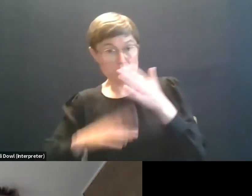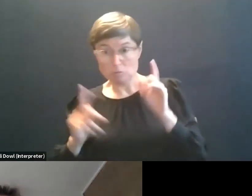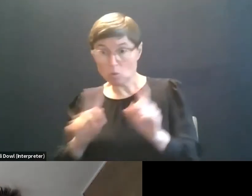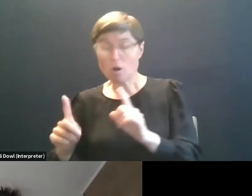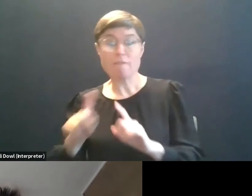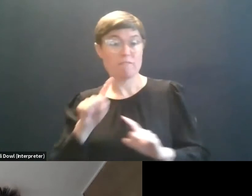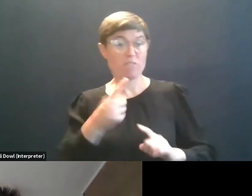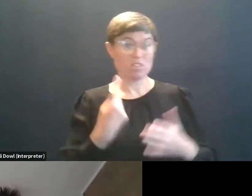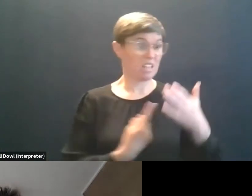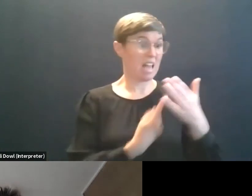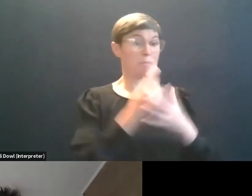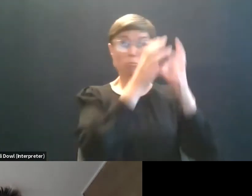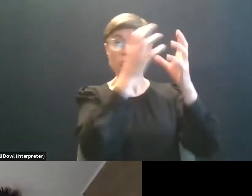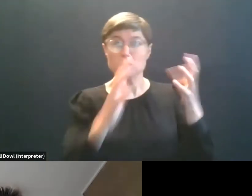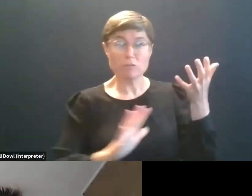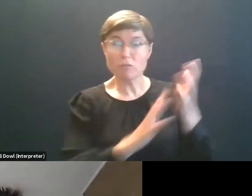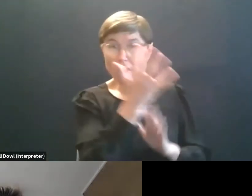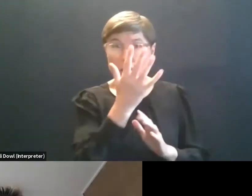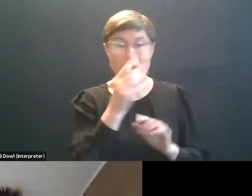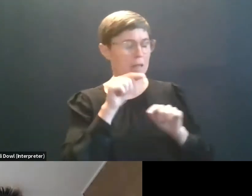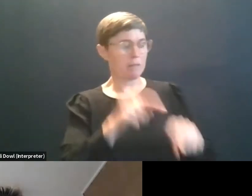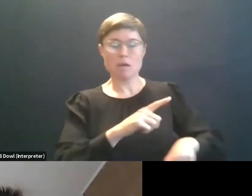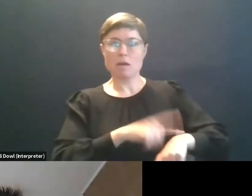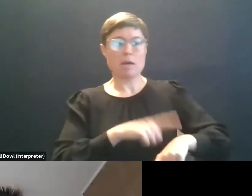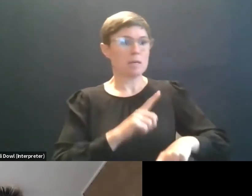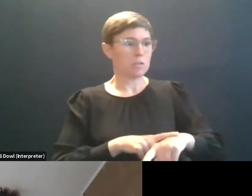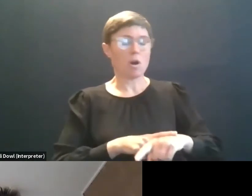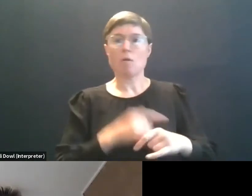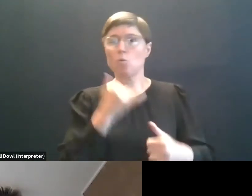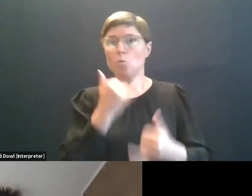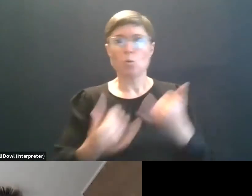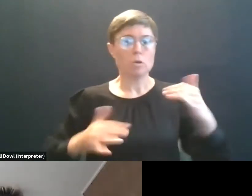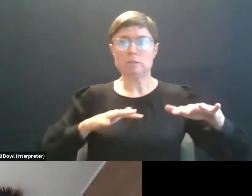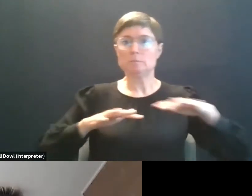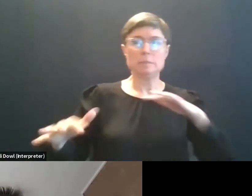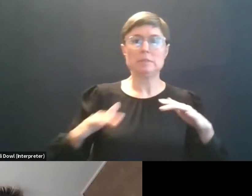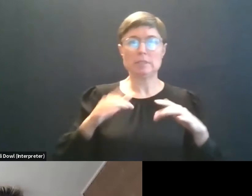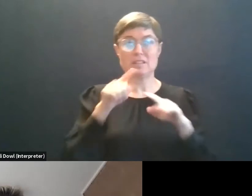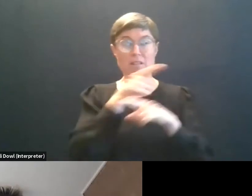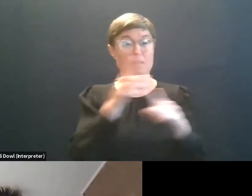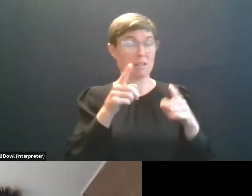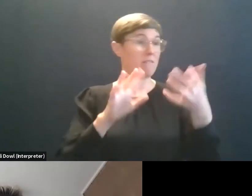Blue was already seeing a surge in demands from bushfire-affected communities but also